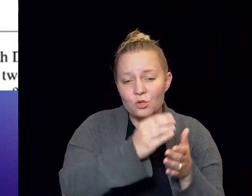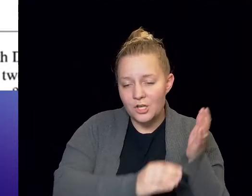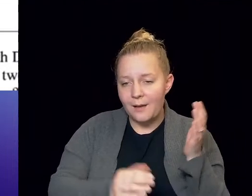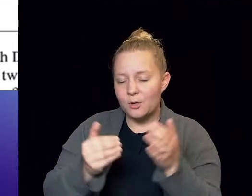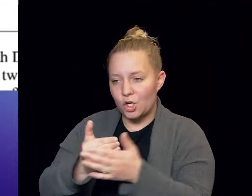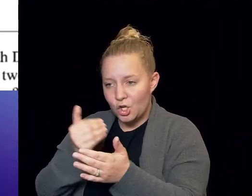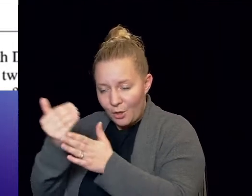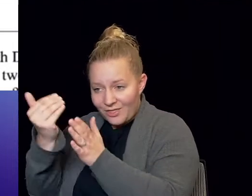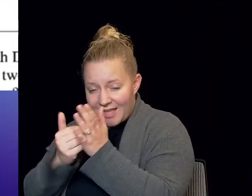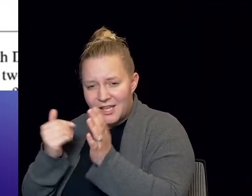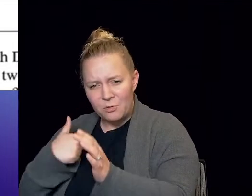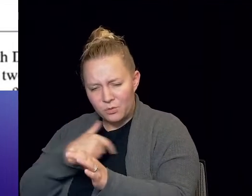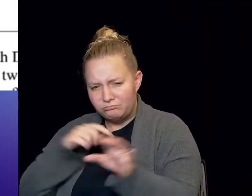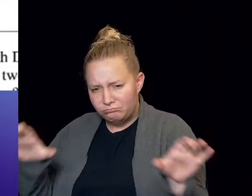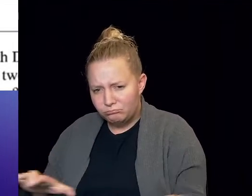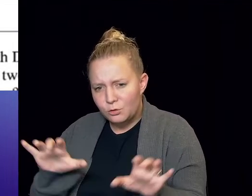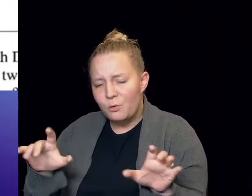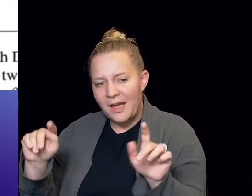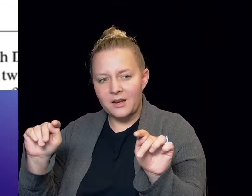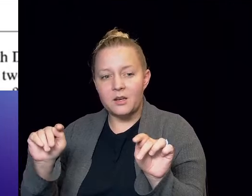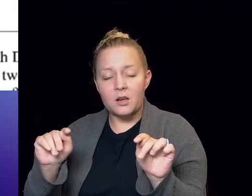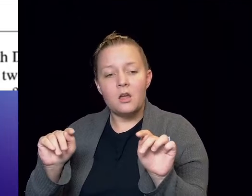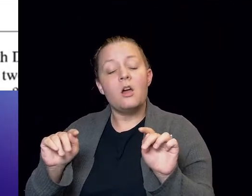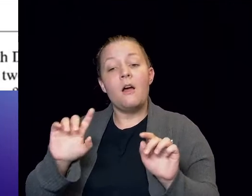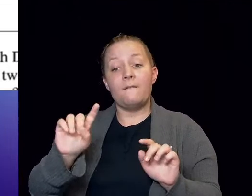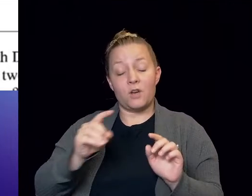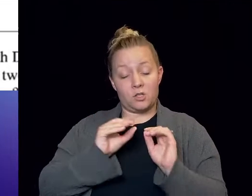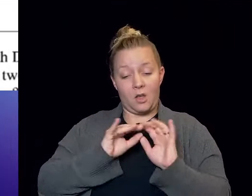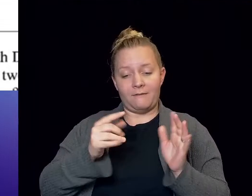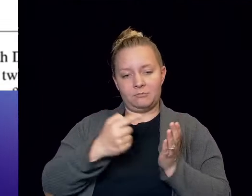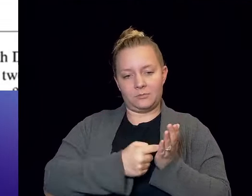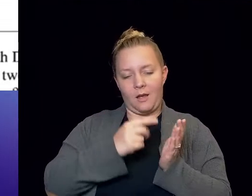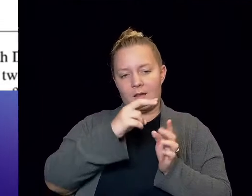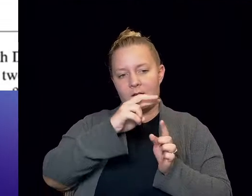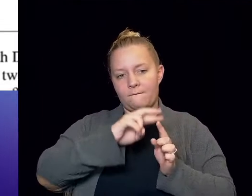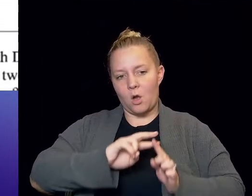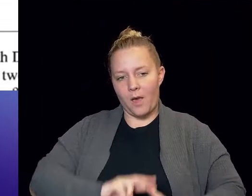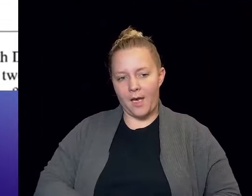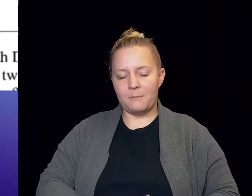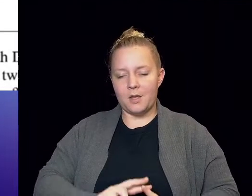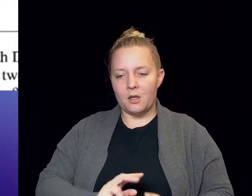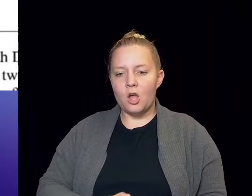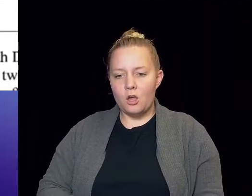it! First obviously, we need to discuss the vocab. So, there are three vocabulary words that you are